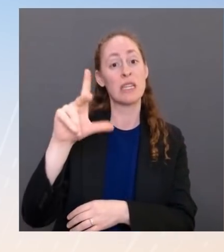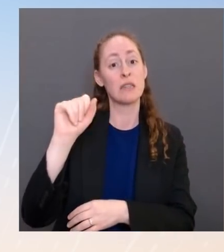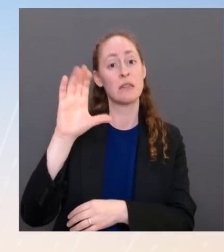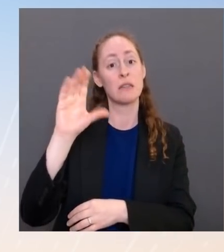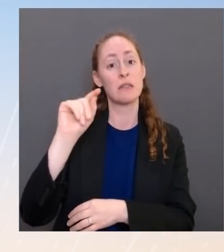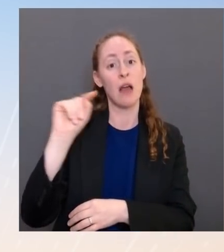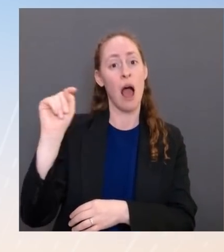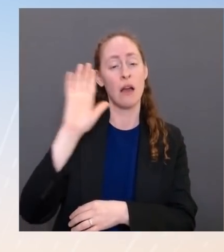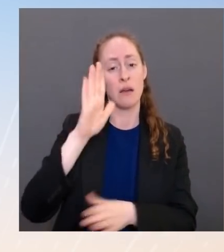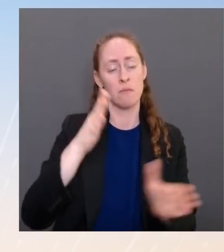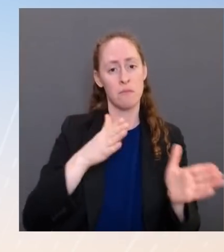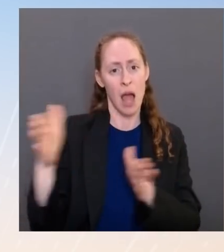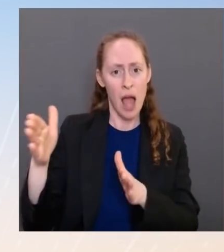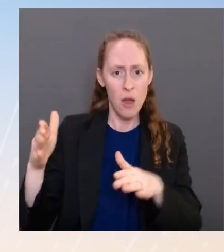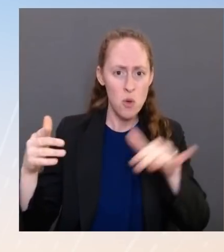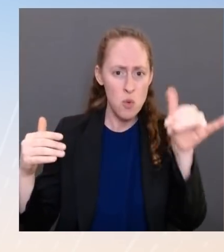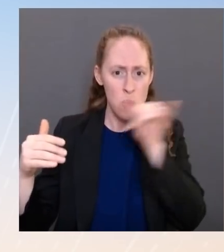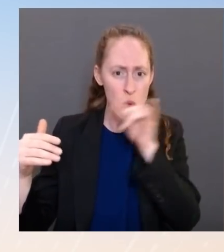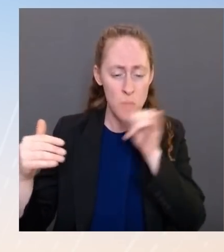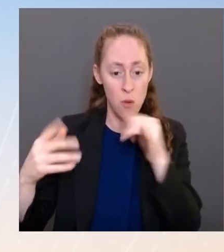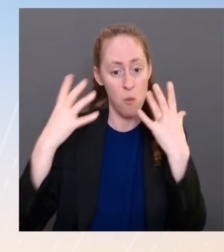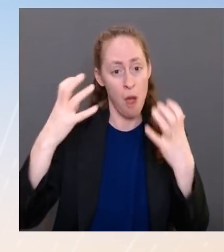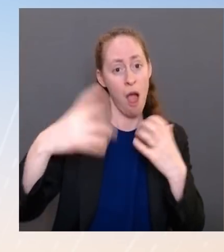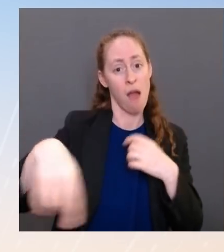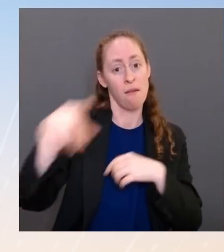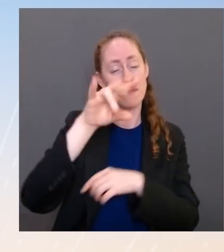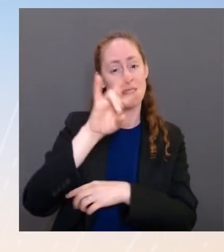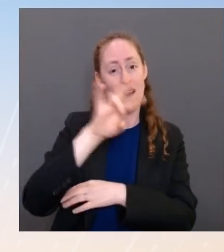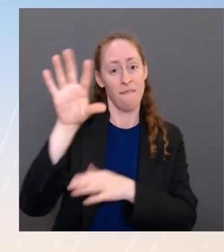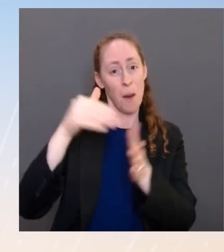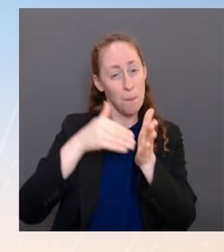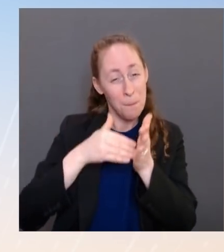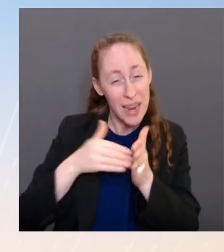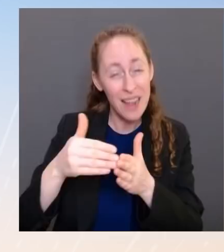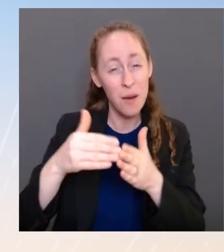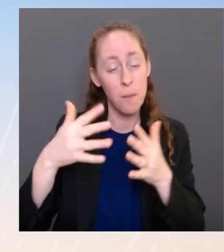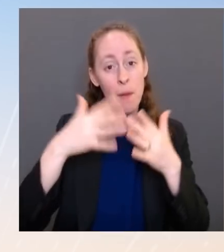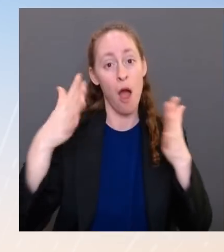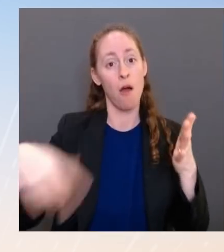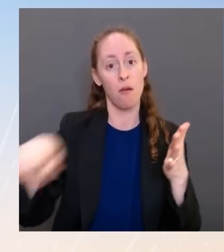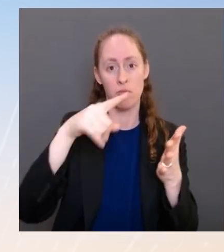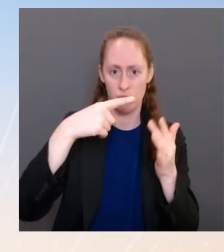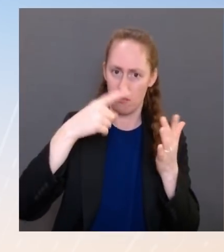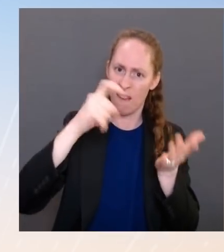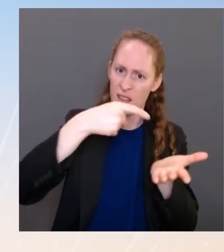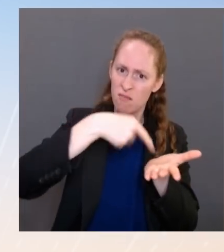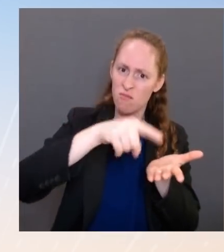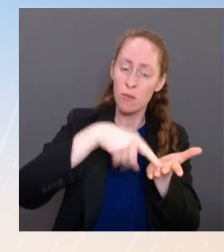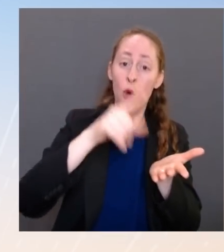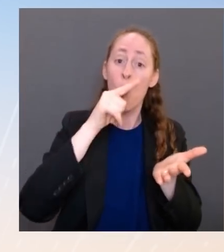making less than $100,000 a year. It is Rick Scott's plan to get rid of, eliminate -- that's what "sunset" means: